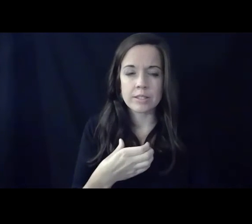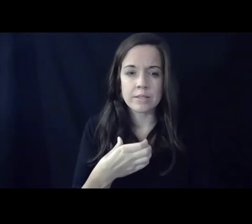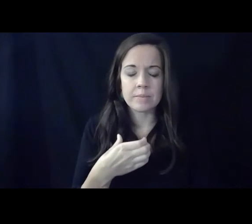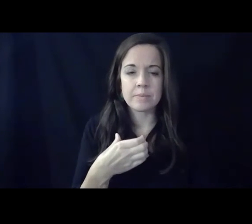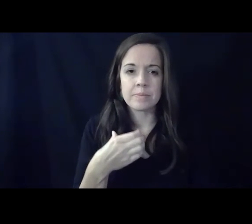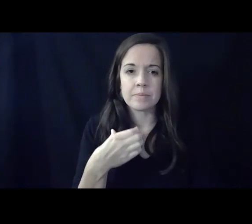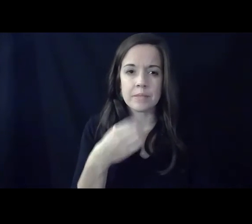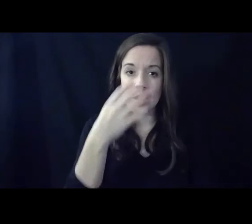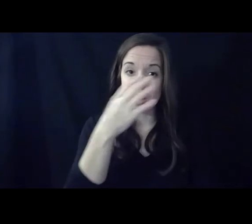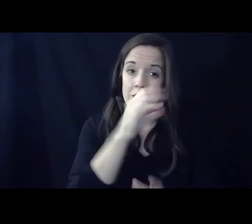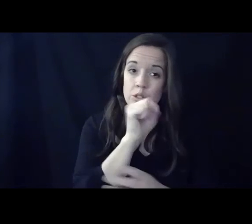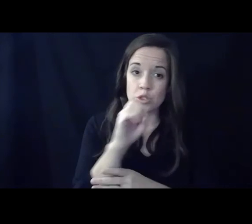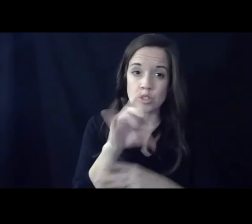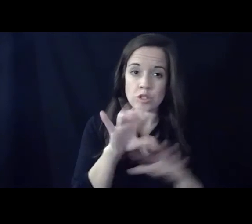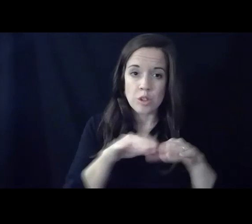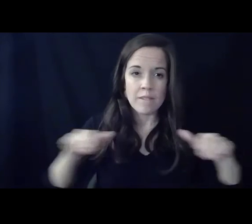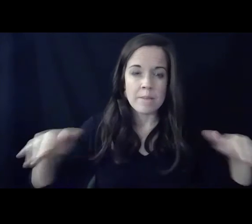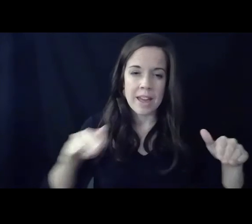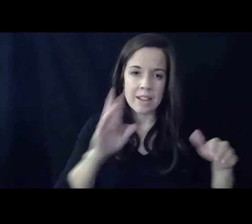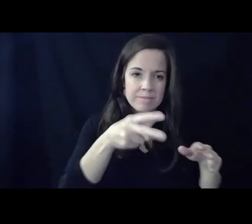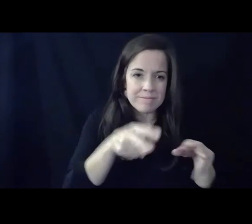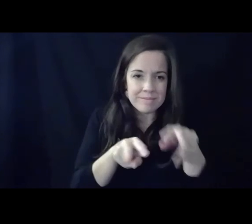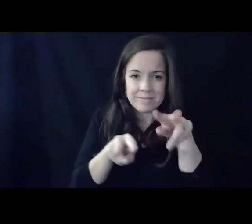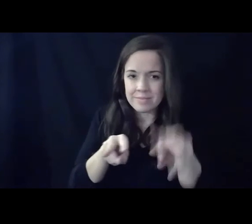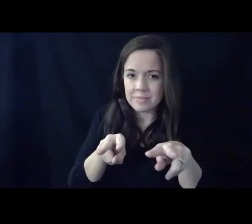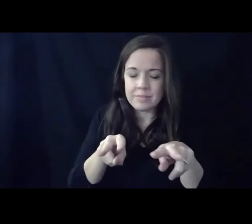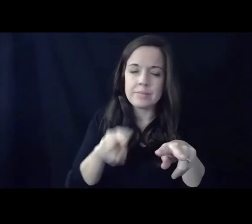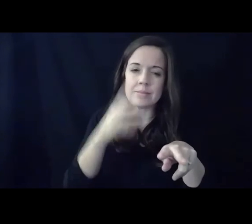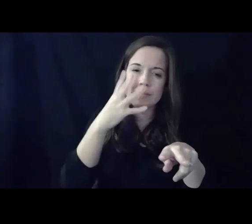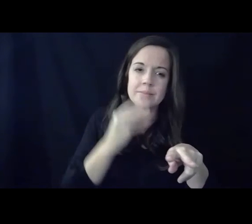sound. Roses on your desk, their wilting, beer doused heads.